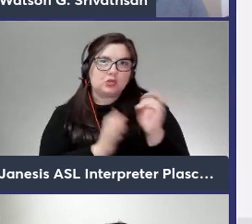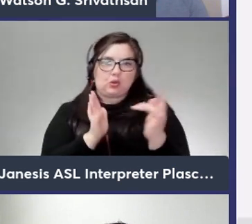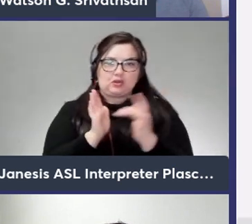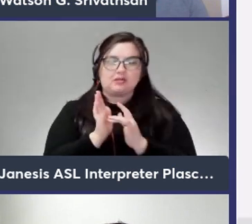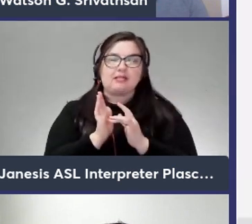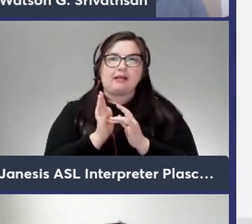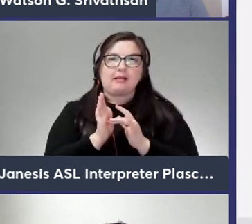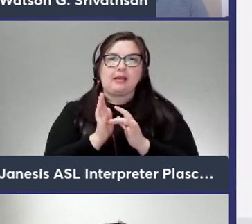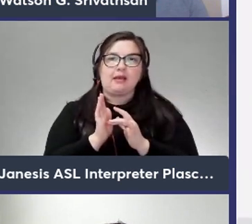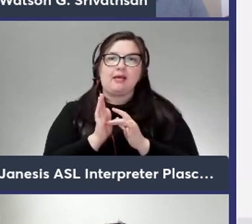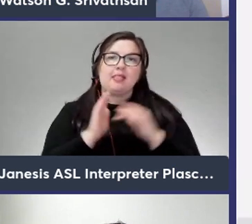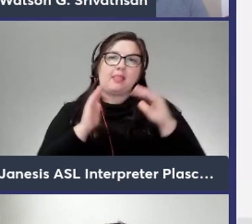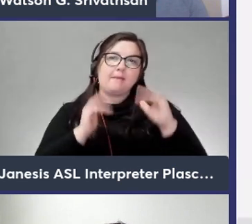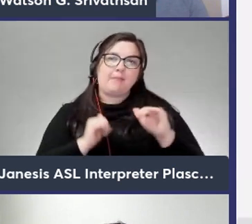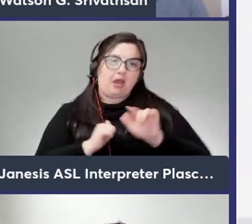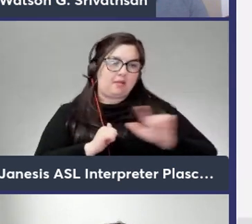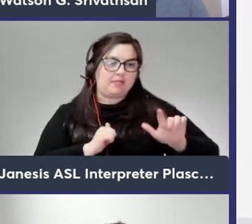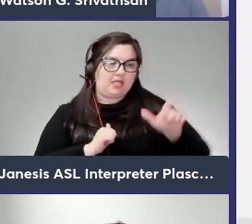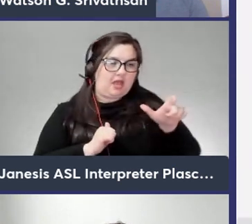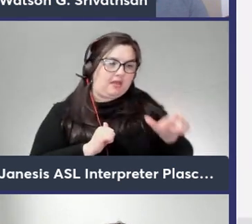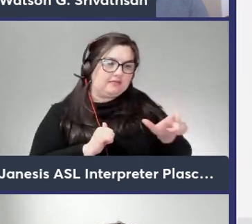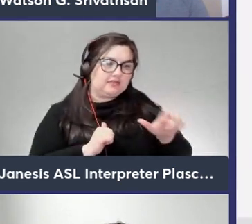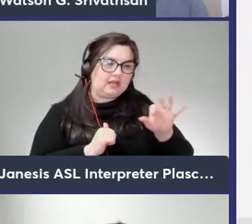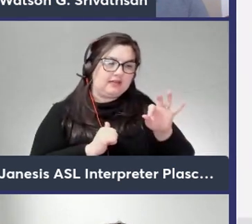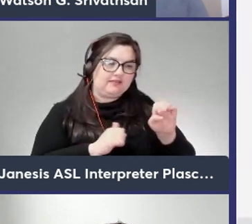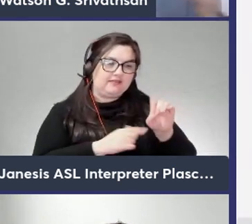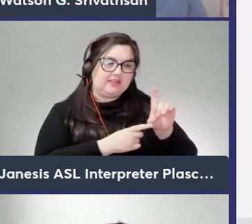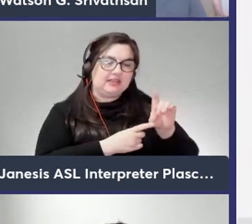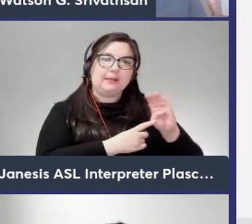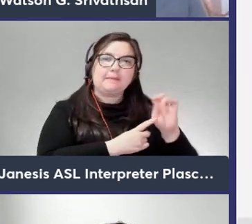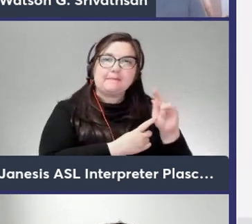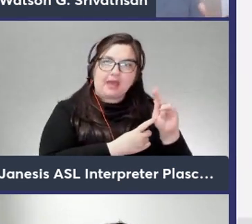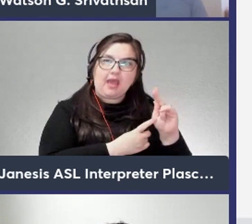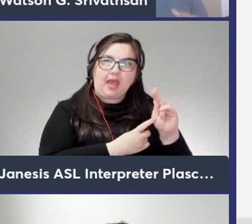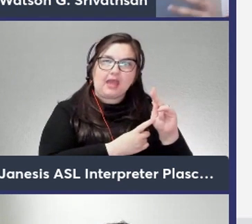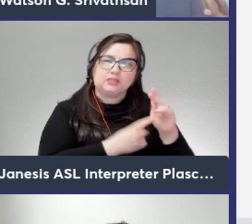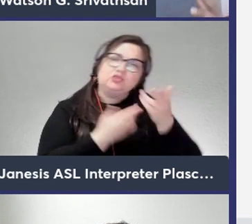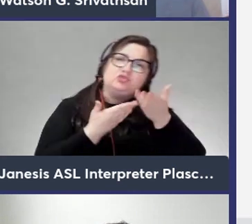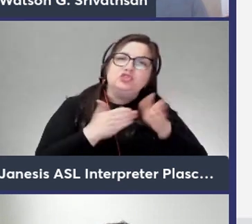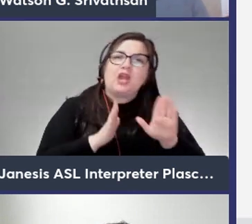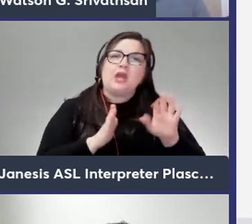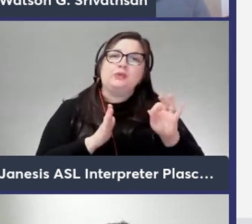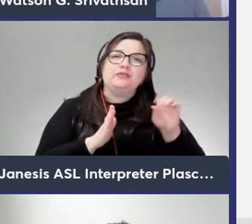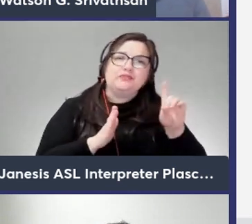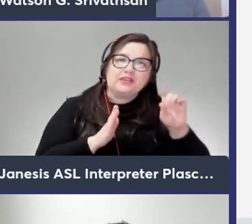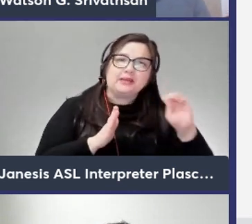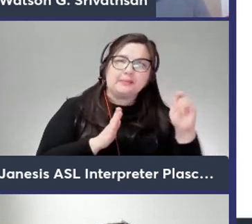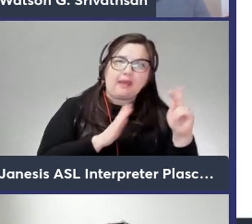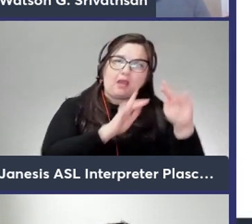and you can provide feedback on, the general feedback on Translate, but if you wanna provide feedback